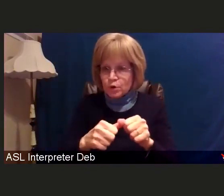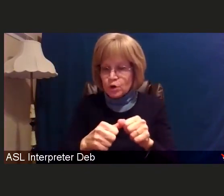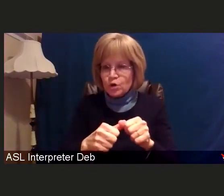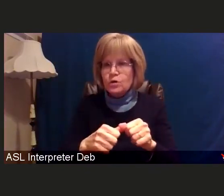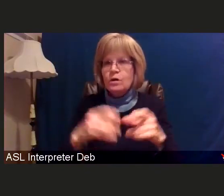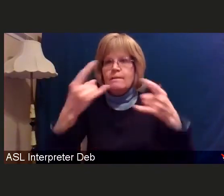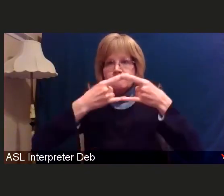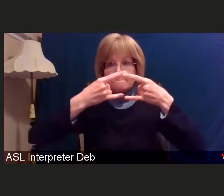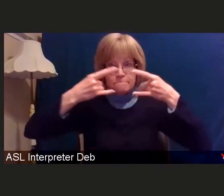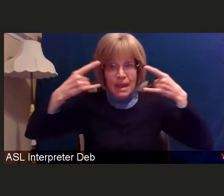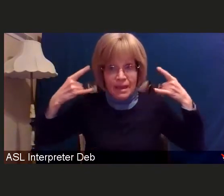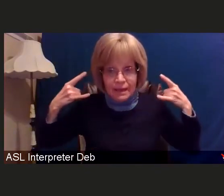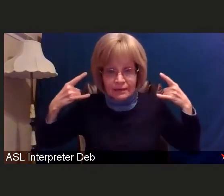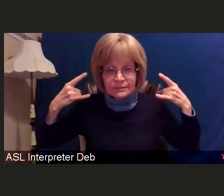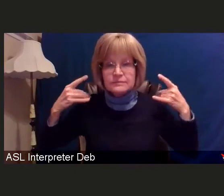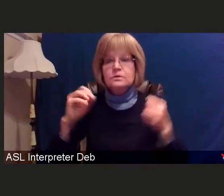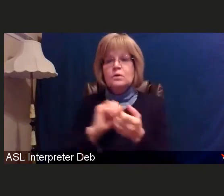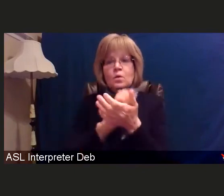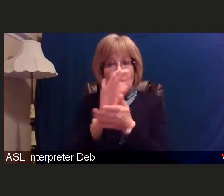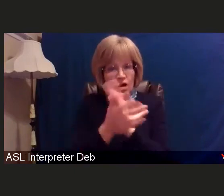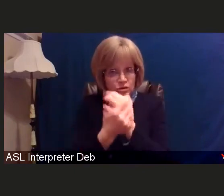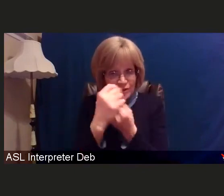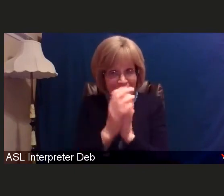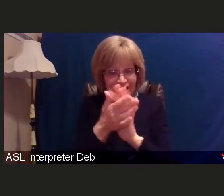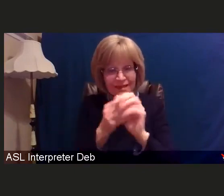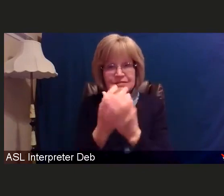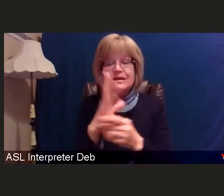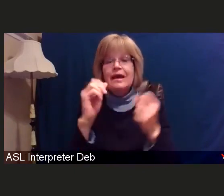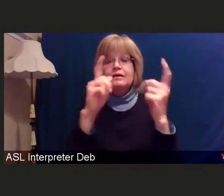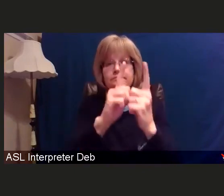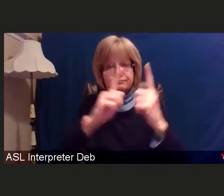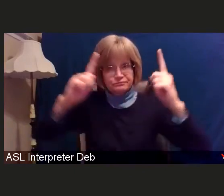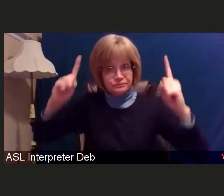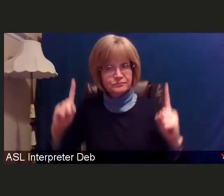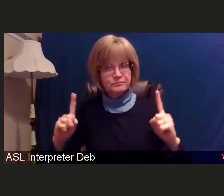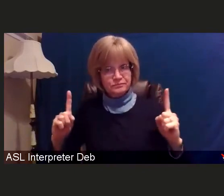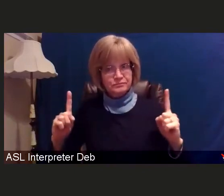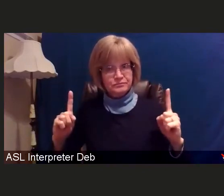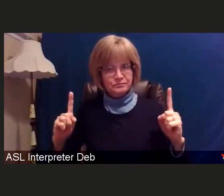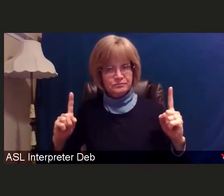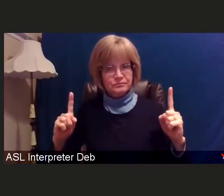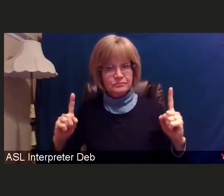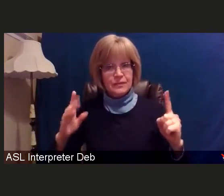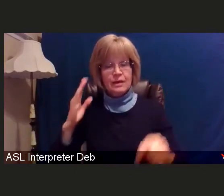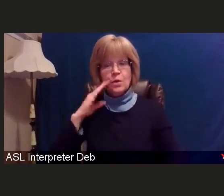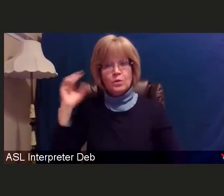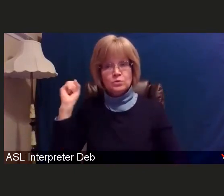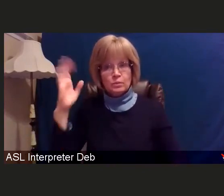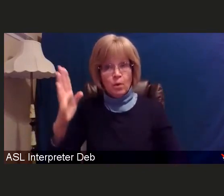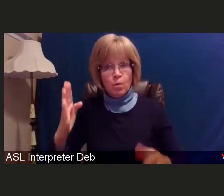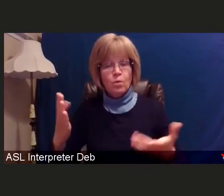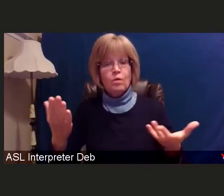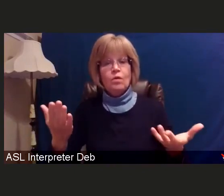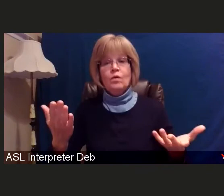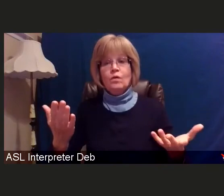wearing a mask, and watching your distance. I know that Super Bowl Sunday is normally an exciting day